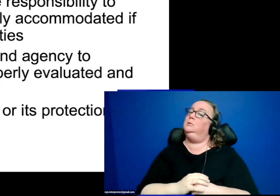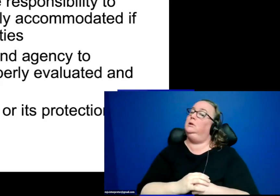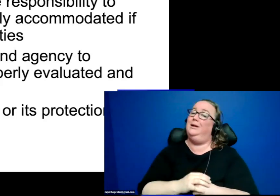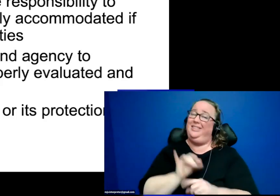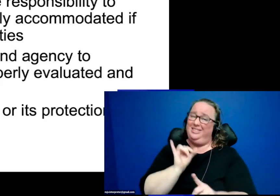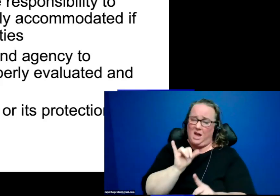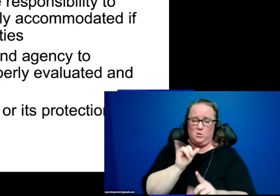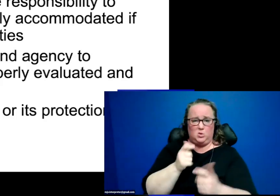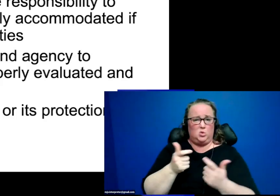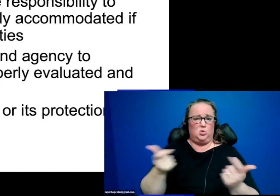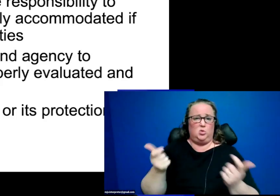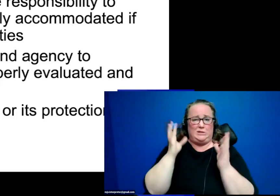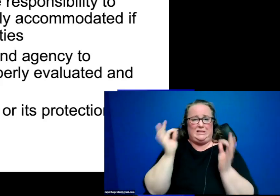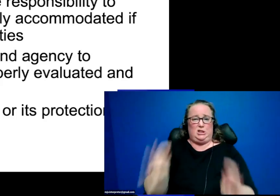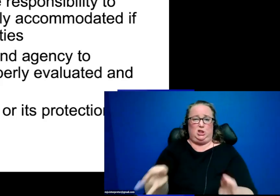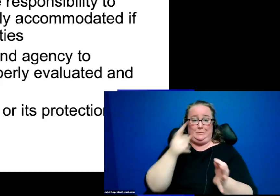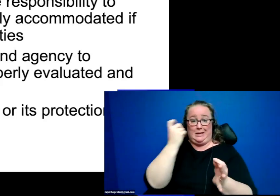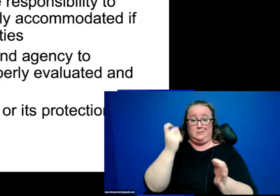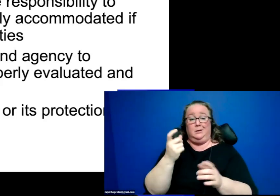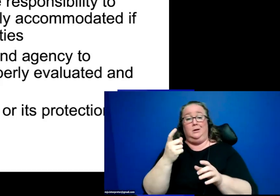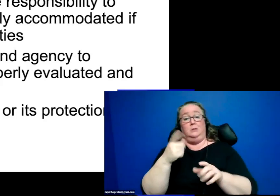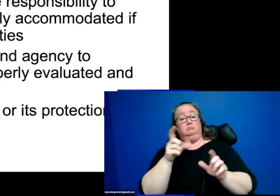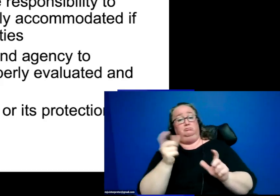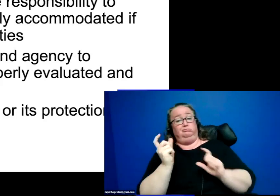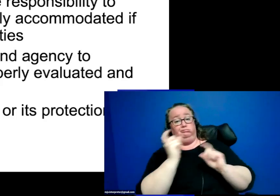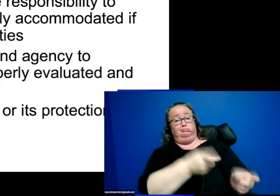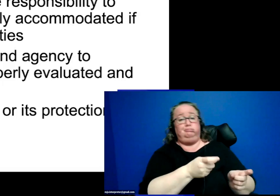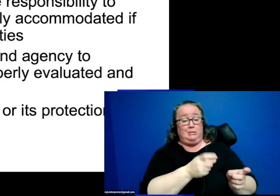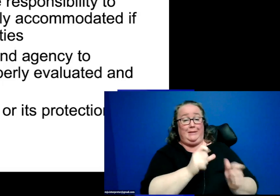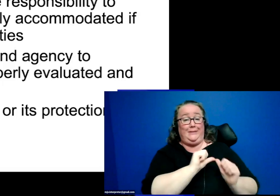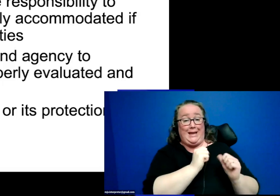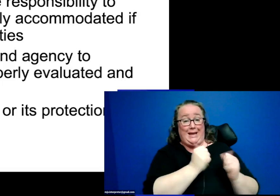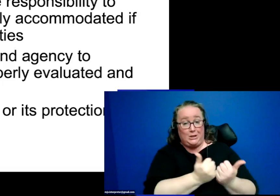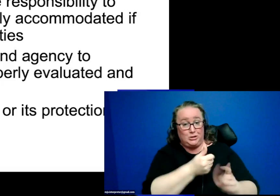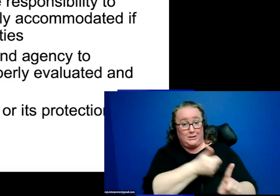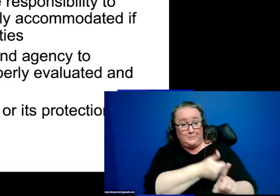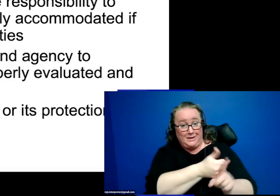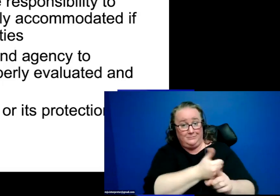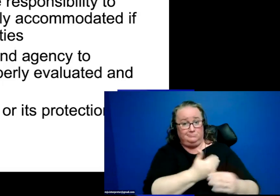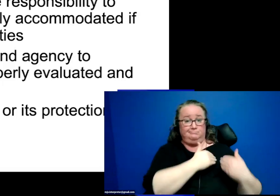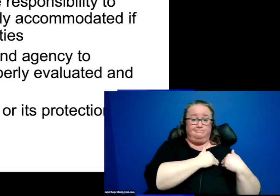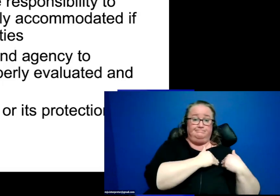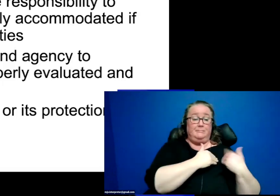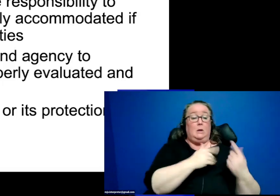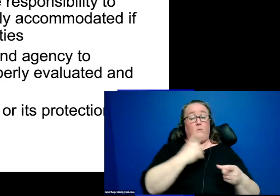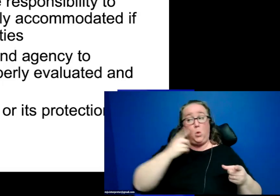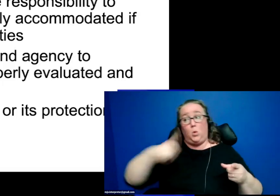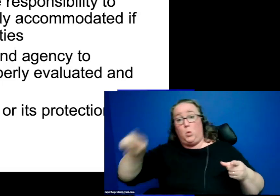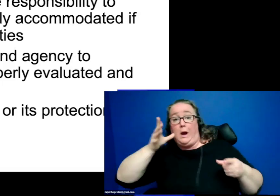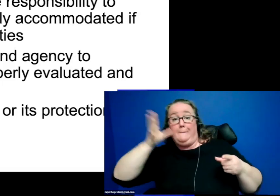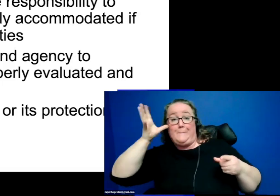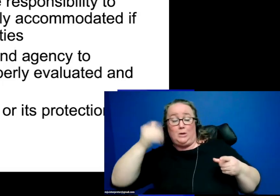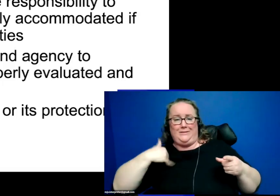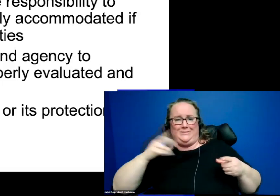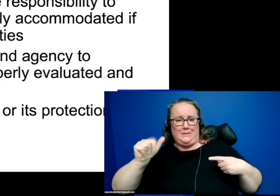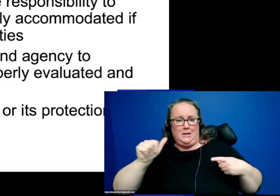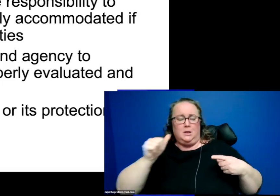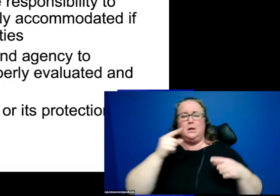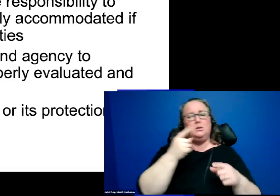placed the responsibilities on the agencies, on the courts to ensure that parents who have disabilities are being properly evaluated and accommodated.